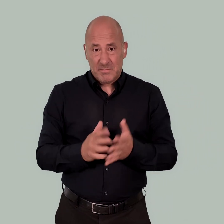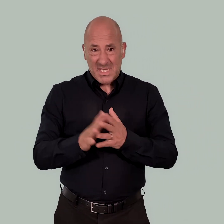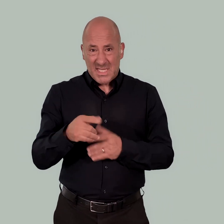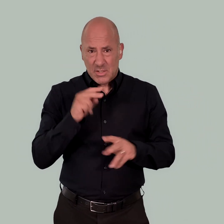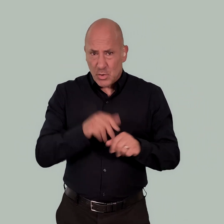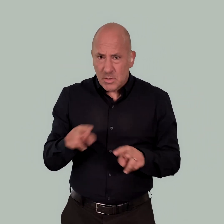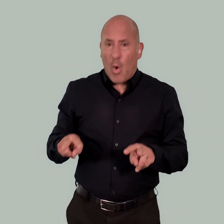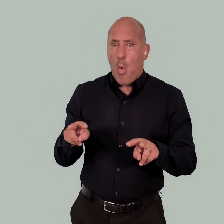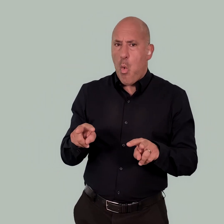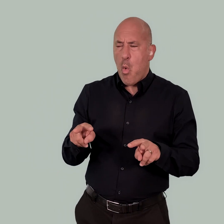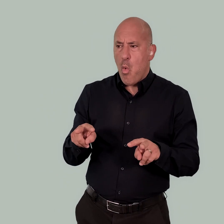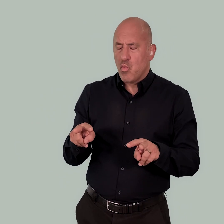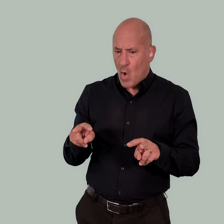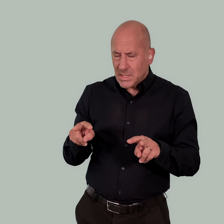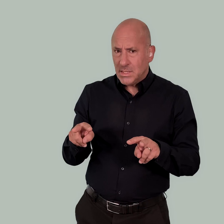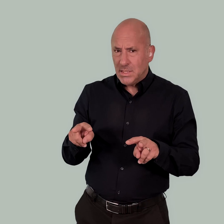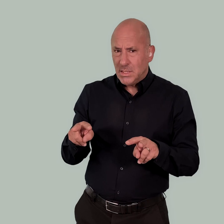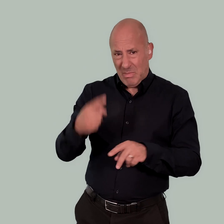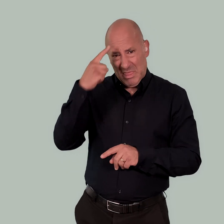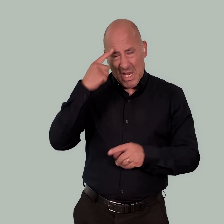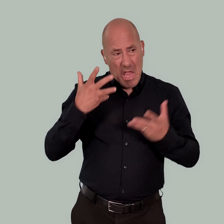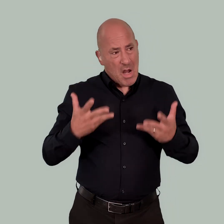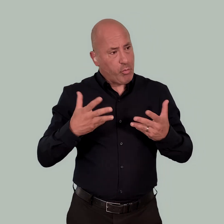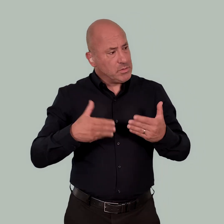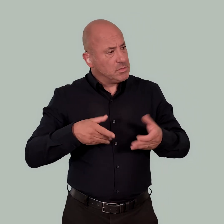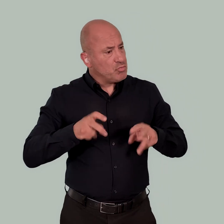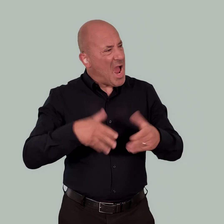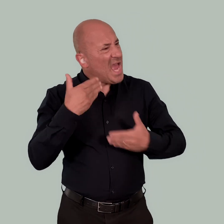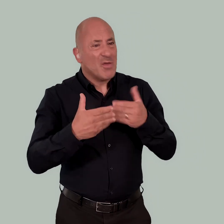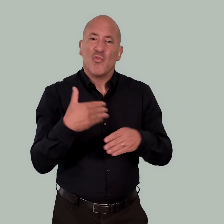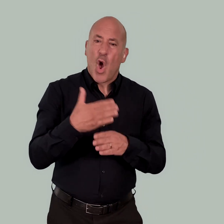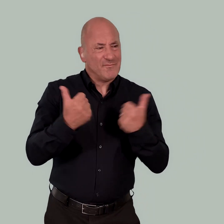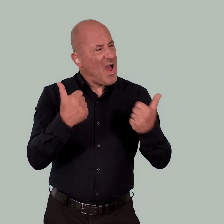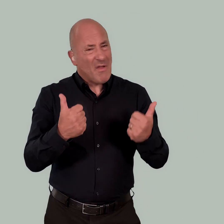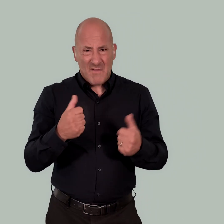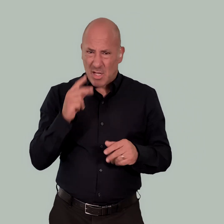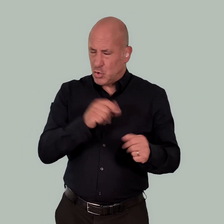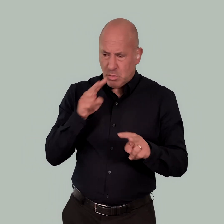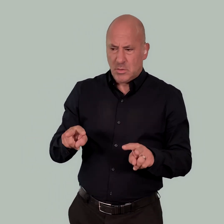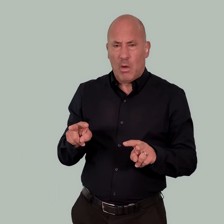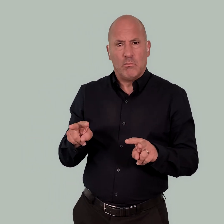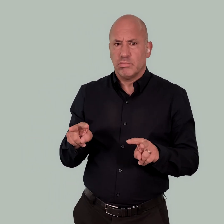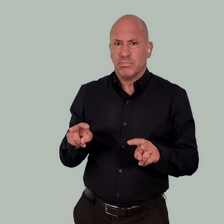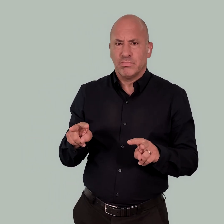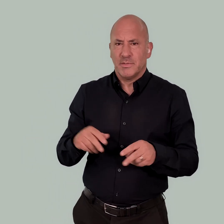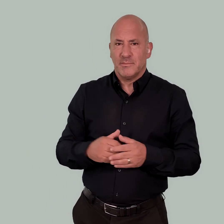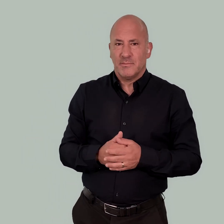That should trouble anyone who believes the current approach is working.